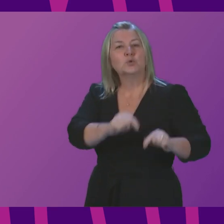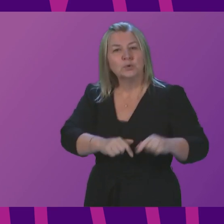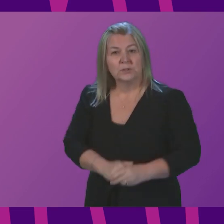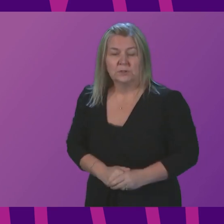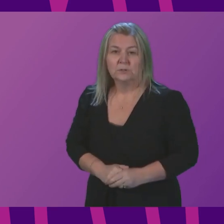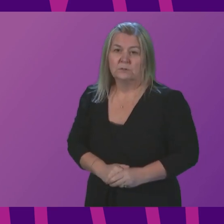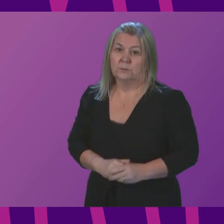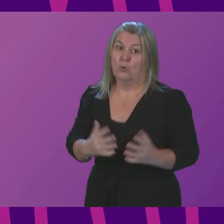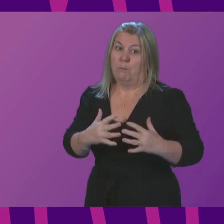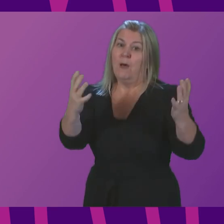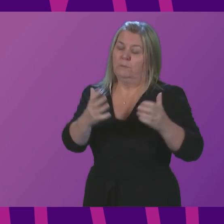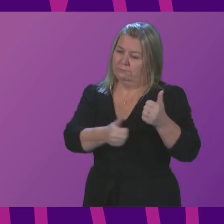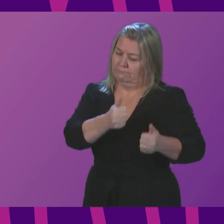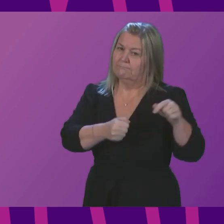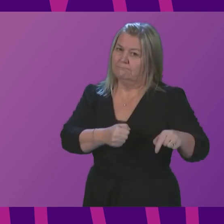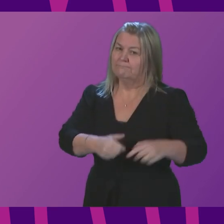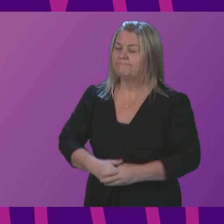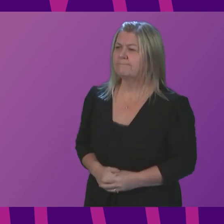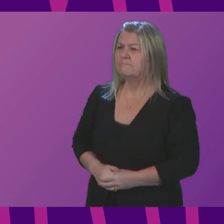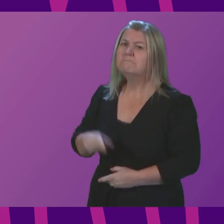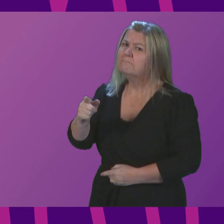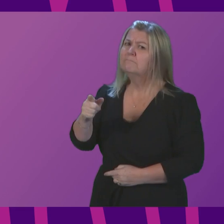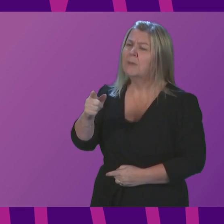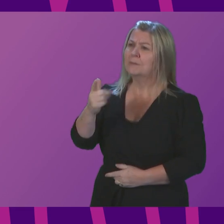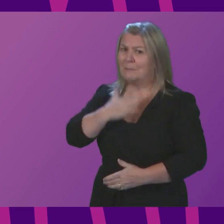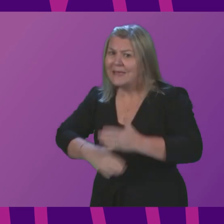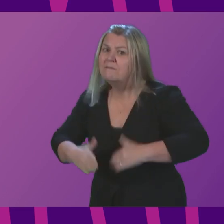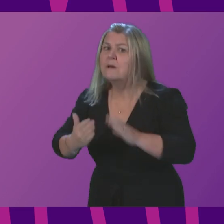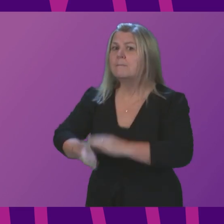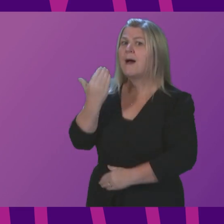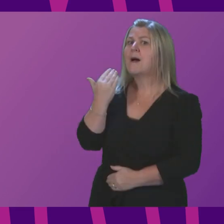it is an important step forward. It means that behaviour that was not previously criminalised